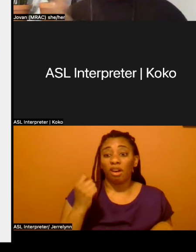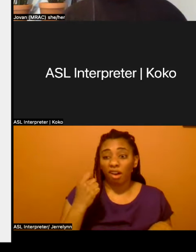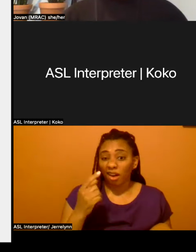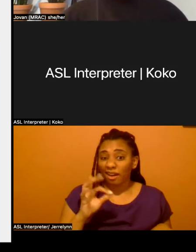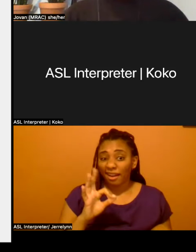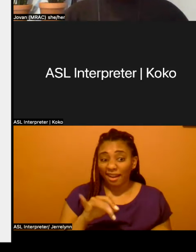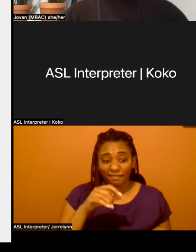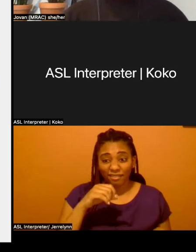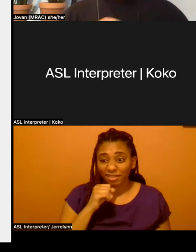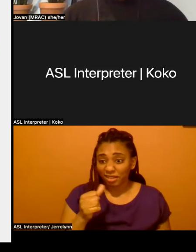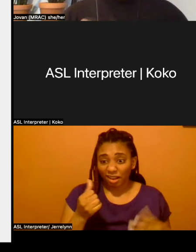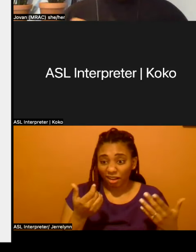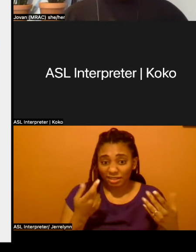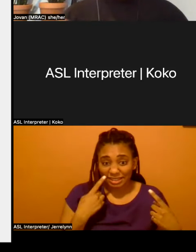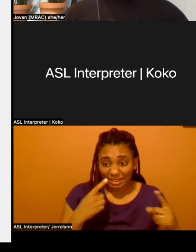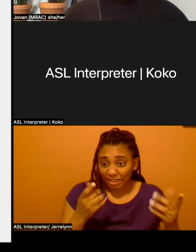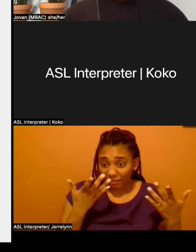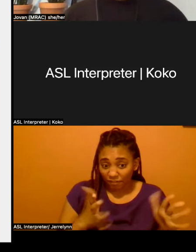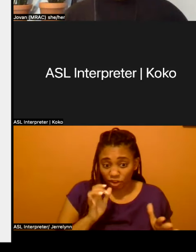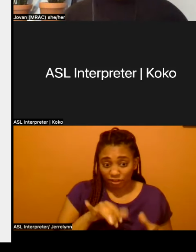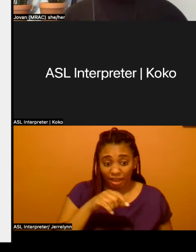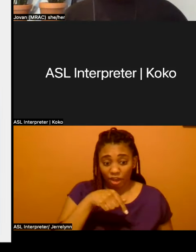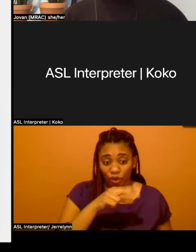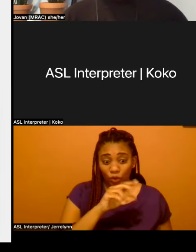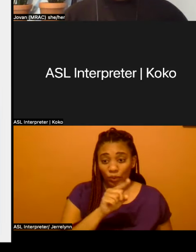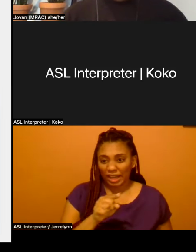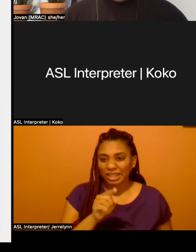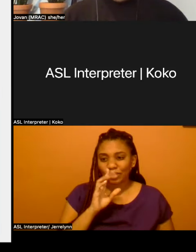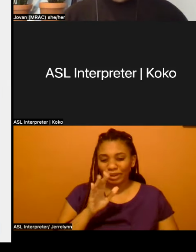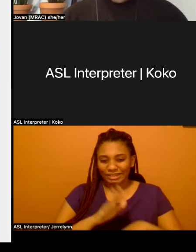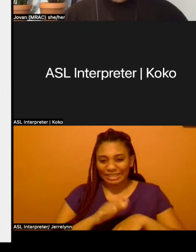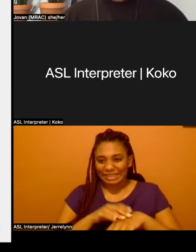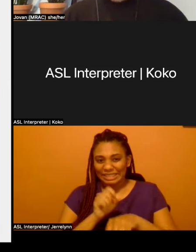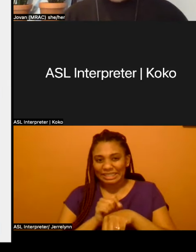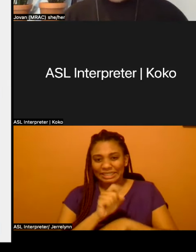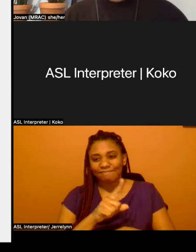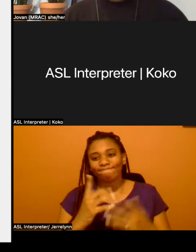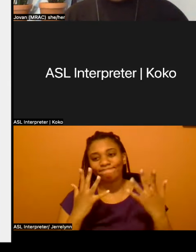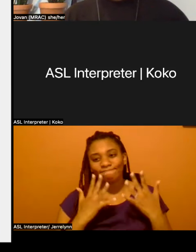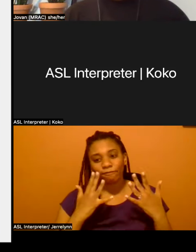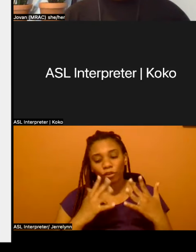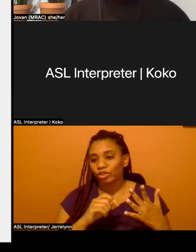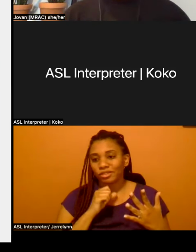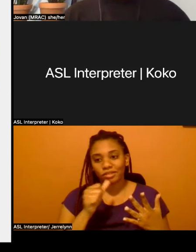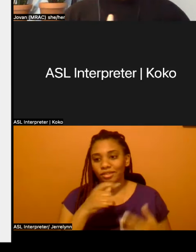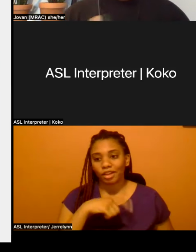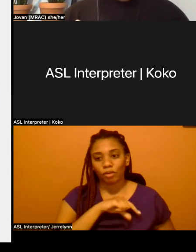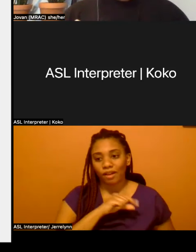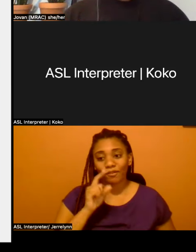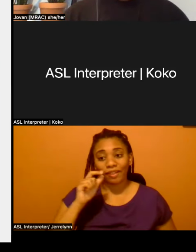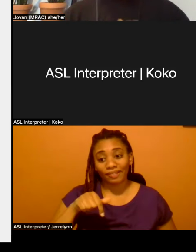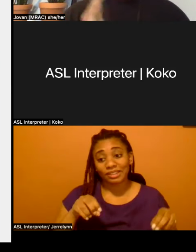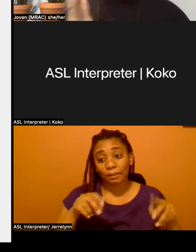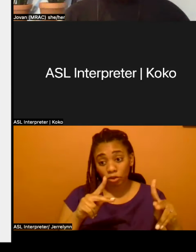you will get a notification at that time saying, "Unfortunately, you're not eligible for this opportunity." If you are eligible,